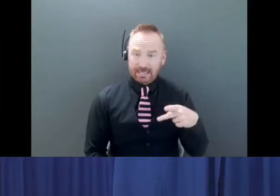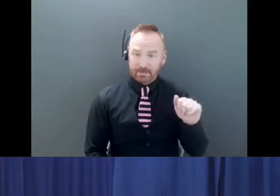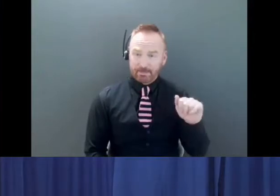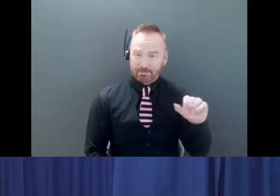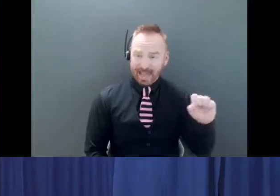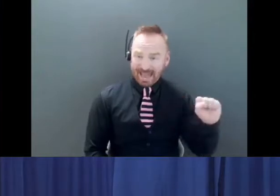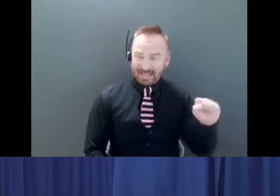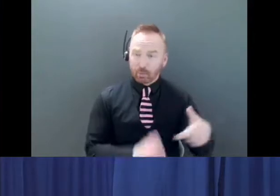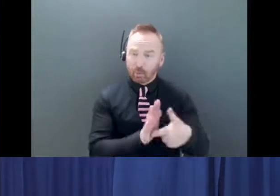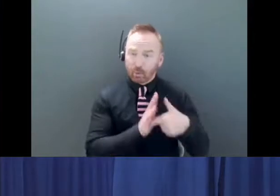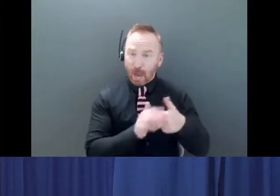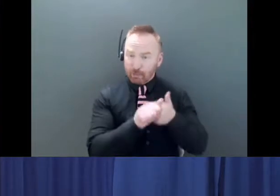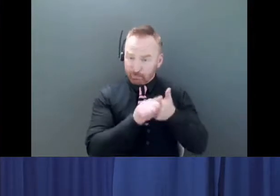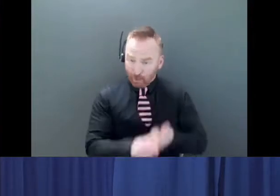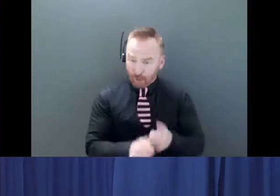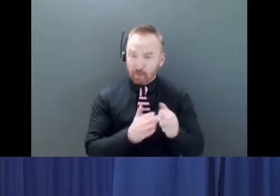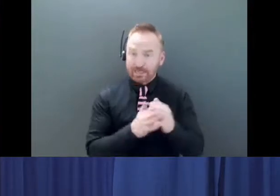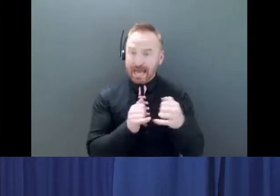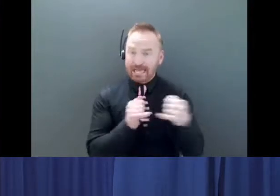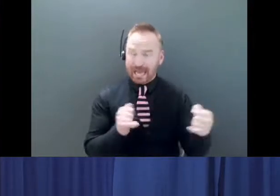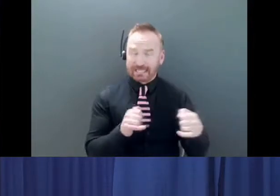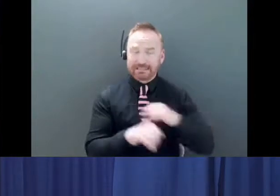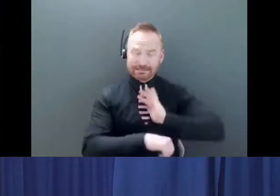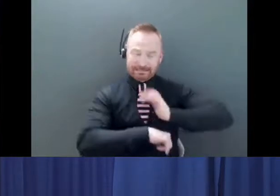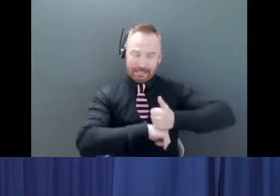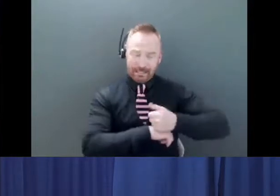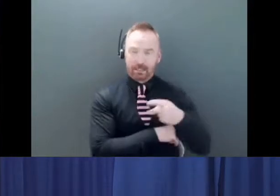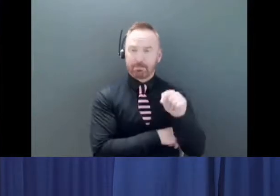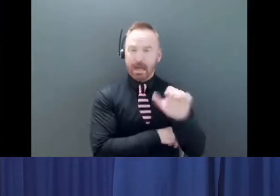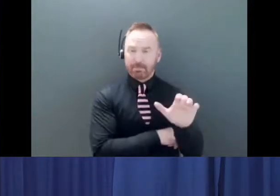As we transition into the new school year, I also want to